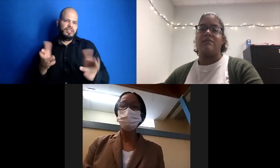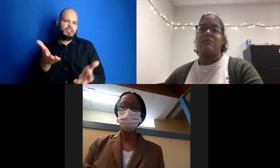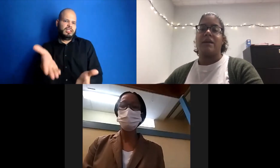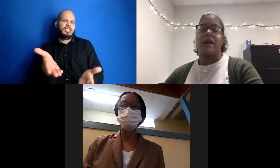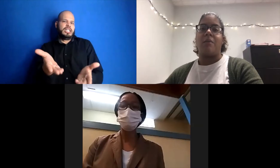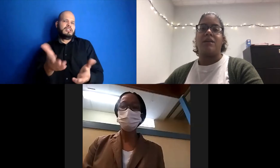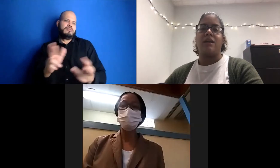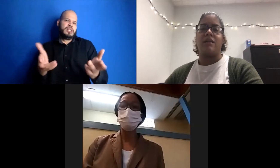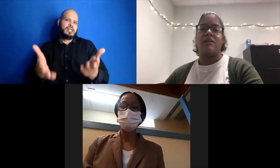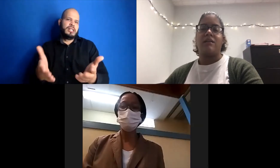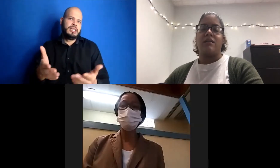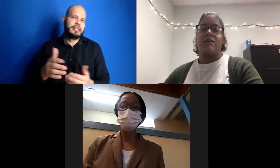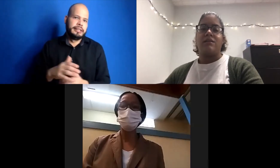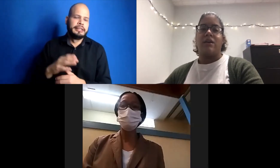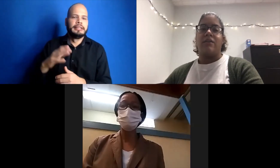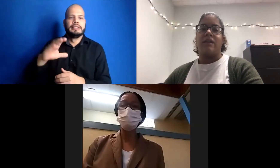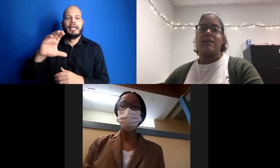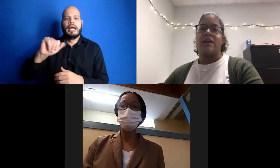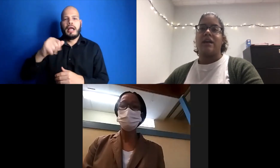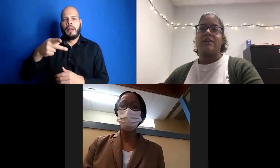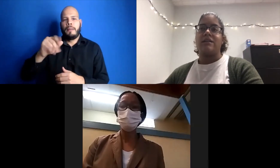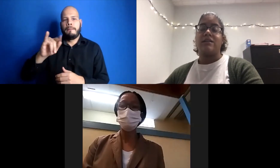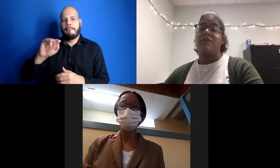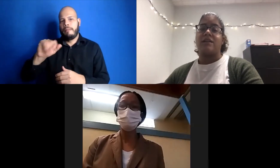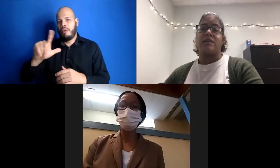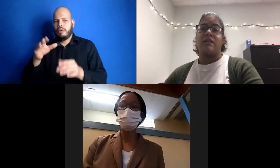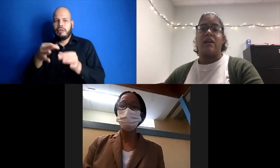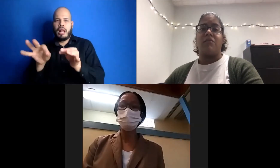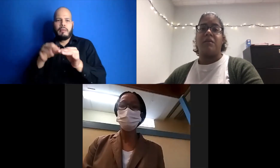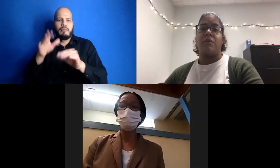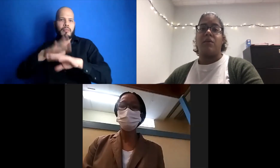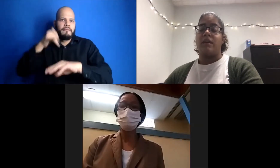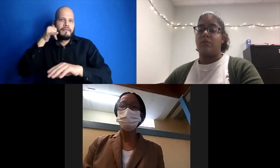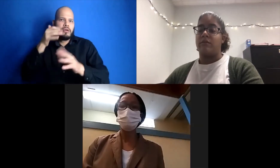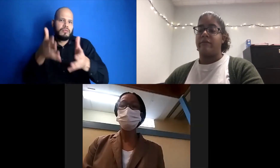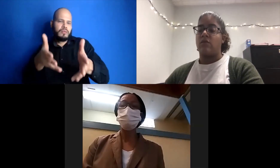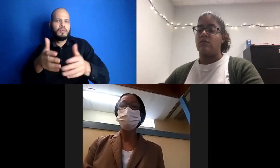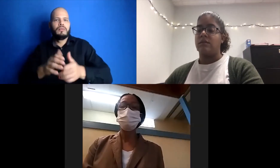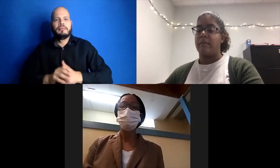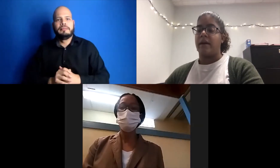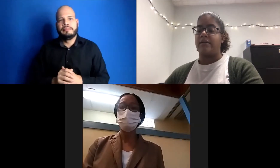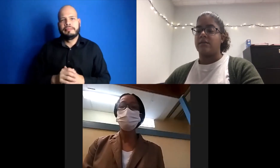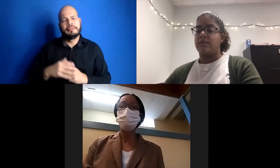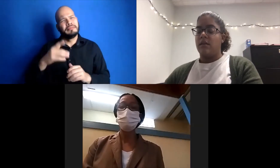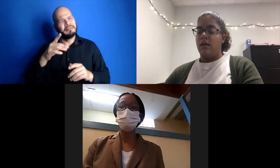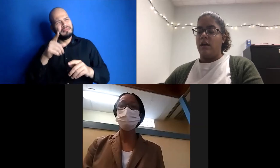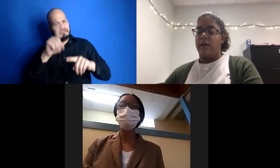be accommodated so I think it's it's affected a lot of people like with phones masks um